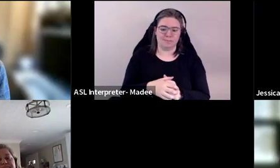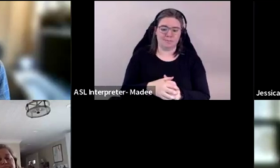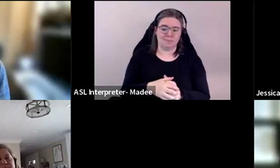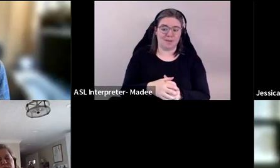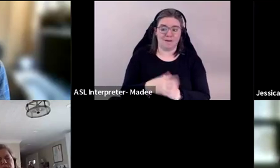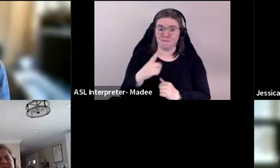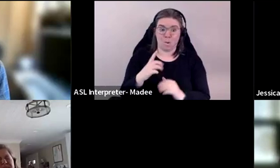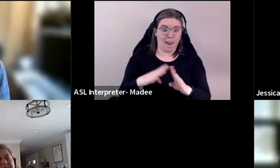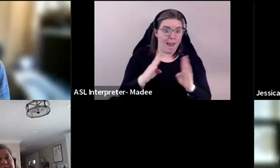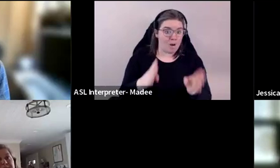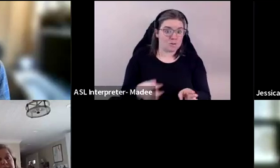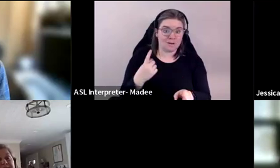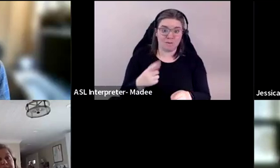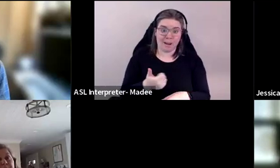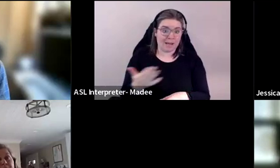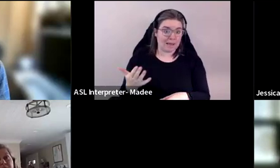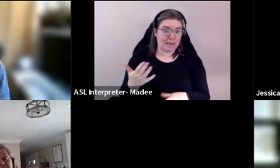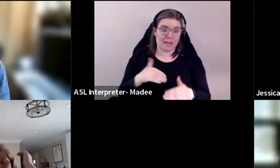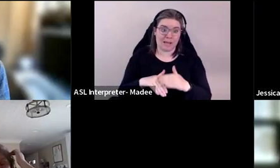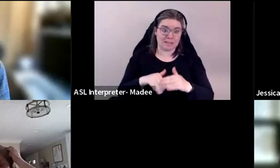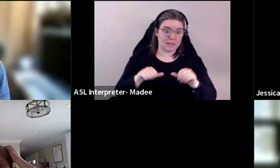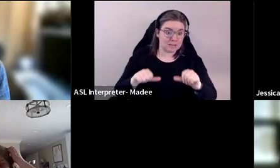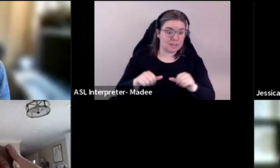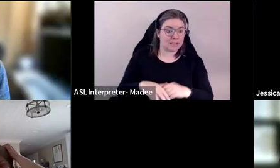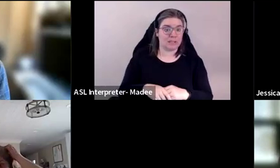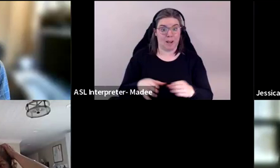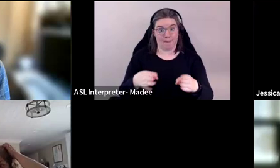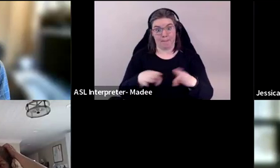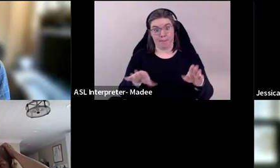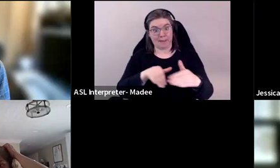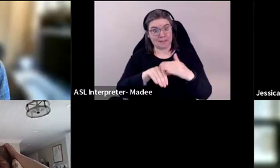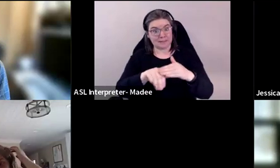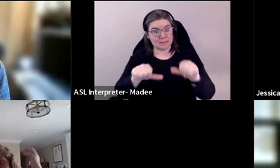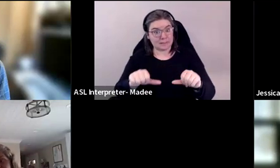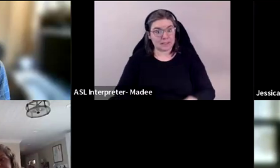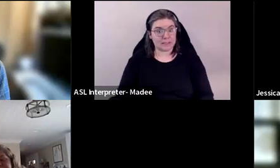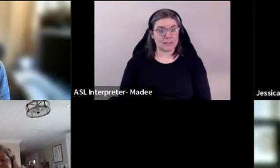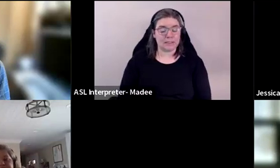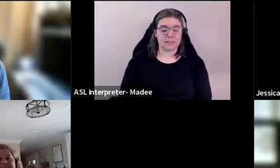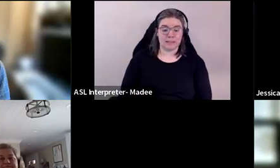Theresa Martinosky: If it's just accessibility, you know public accessibility or Theresa Martinosky: state funding